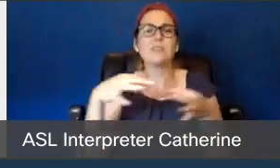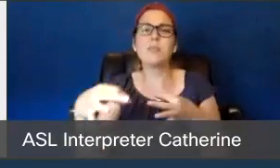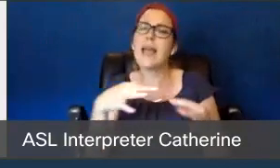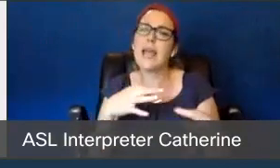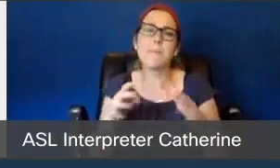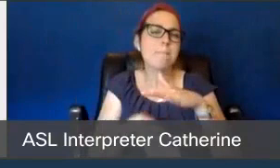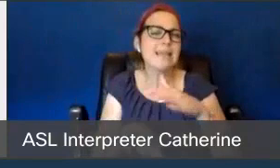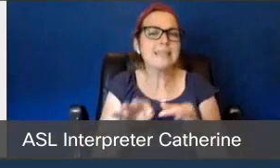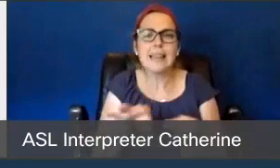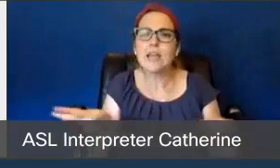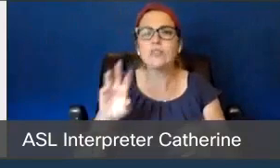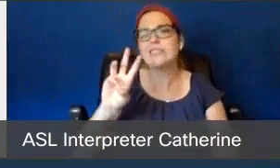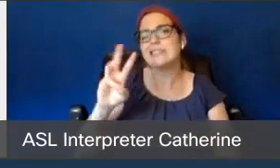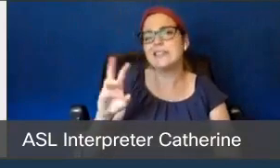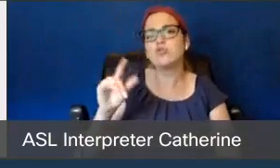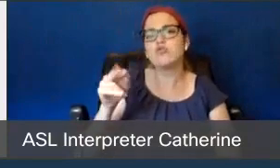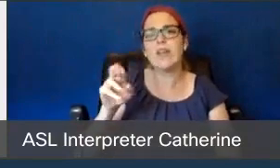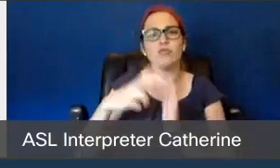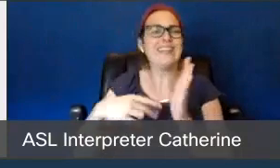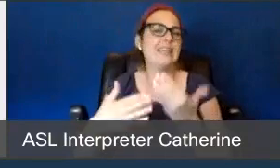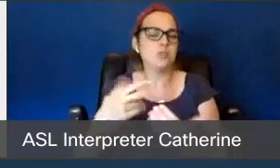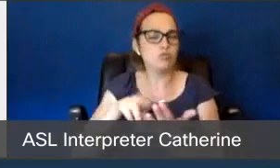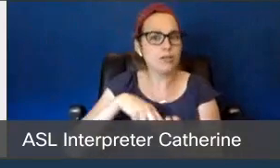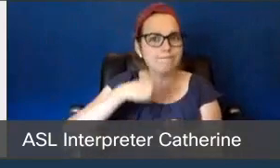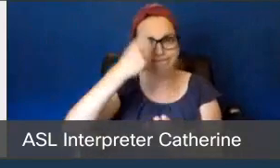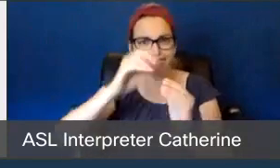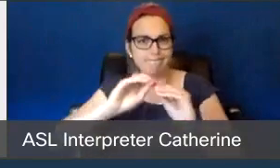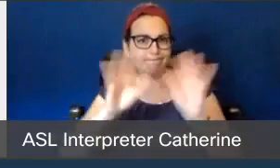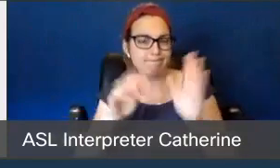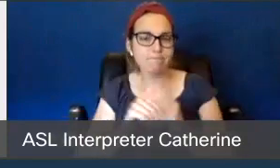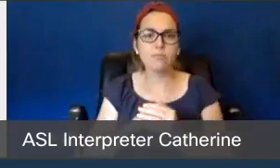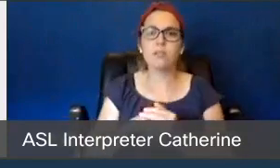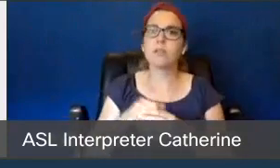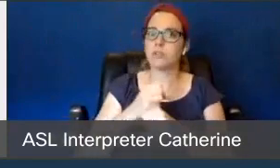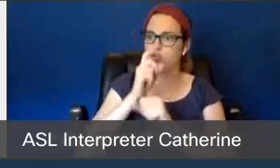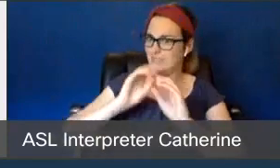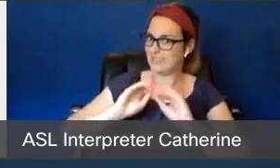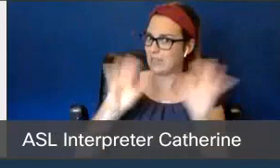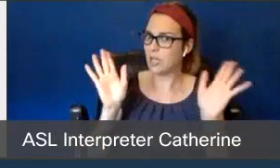what these medications are, making it clear that participants are allowed to use them in the program,